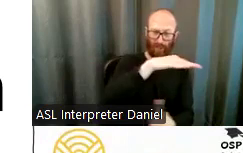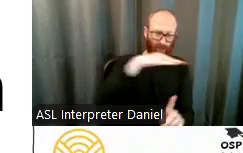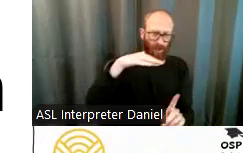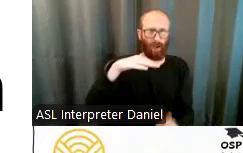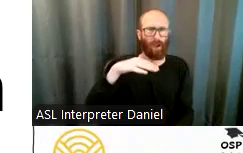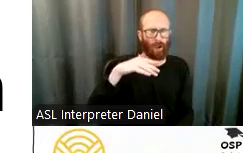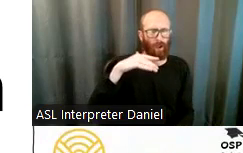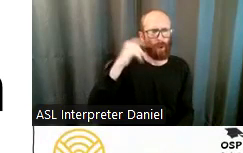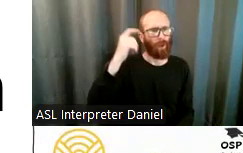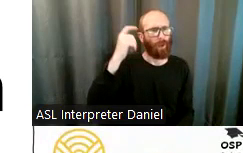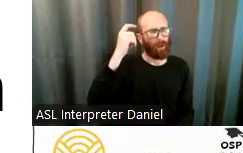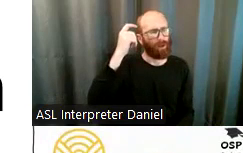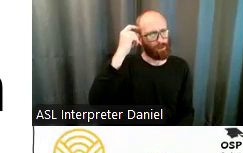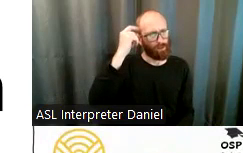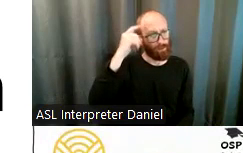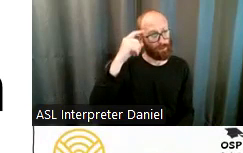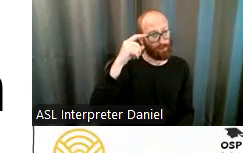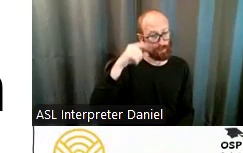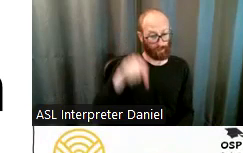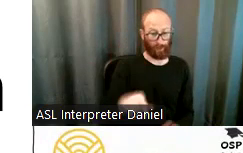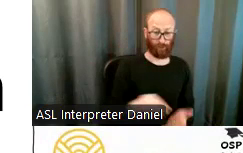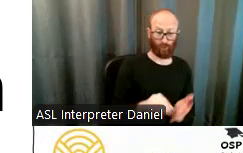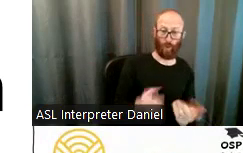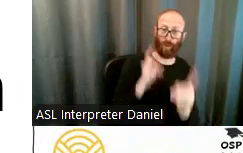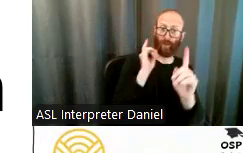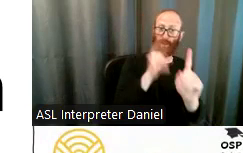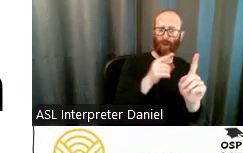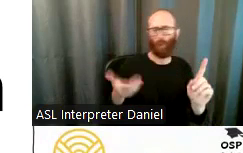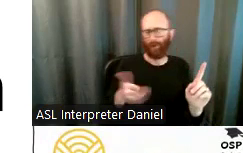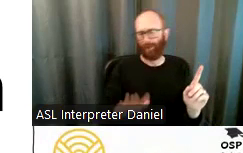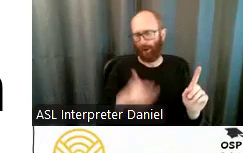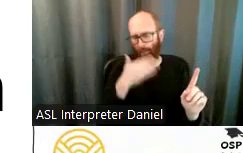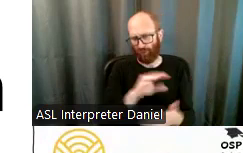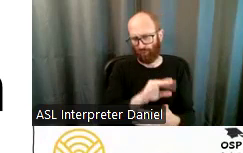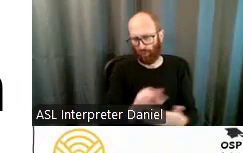are for them as they're working their way through high school, where there's way more